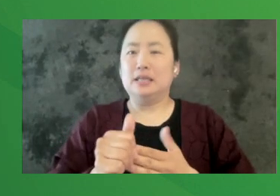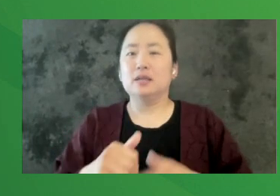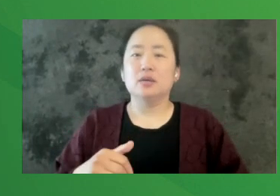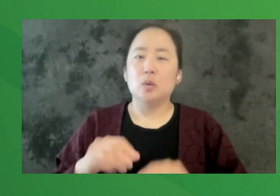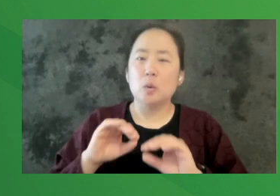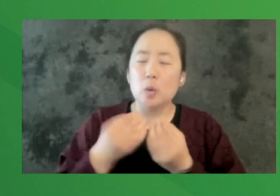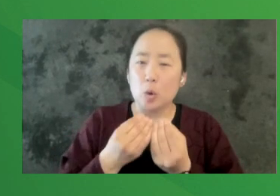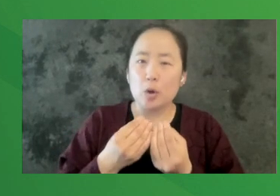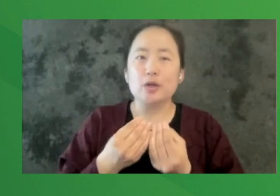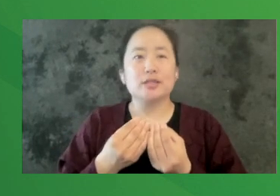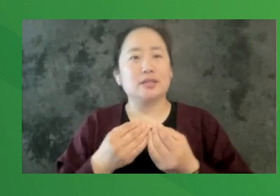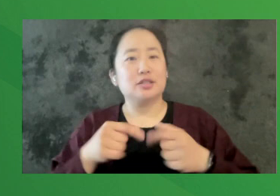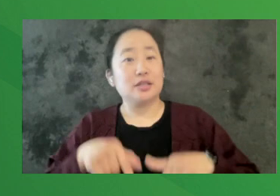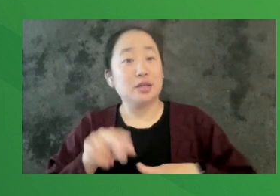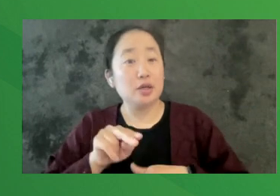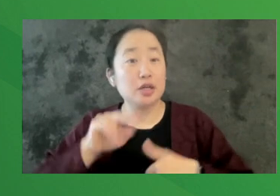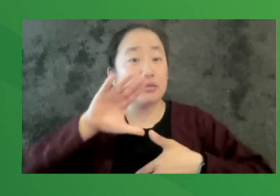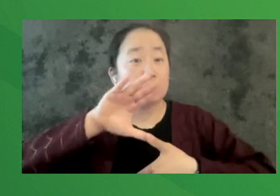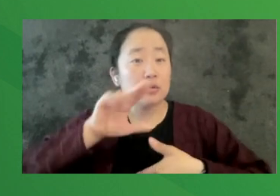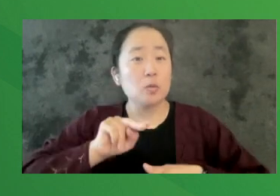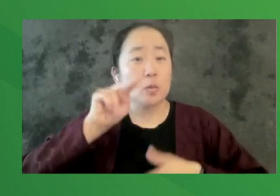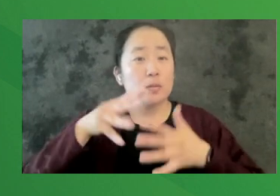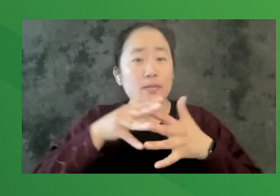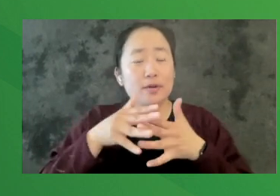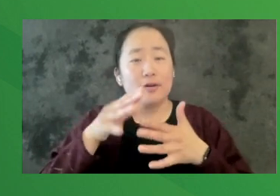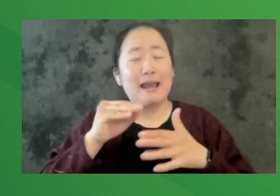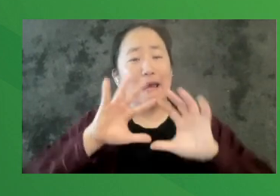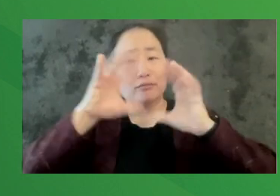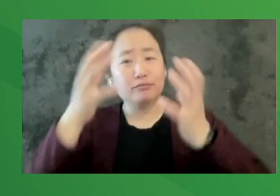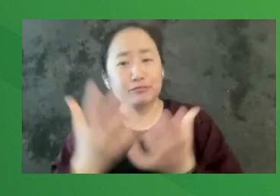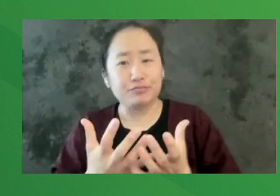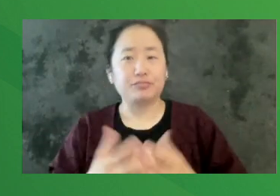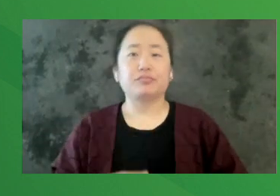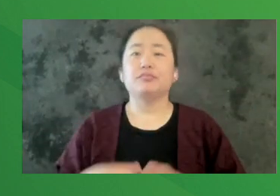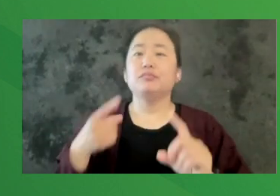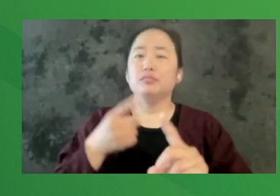the world. And we are all about advancing environmental literacy and civic engagement,